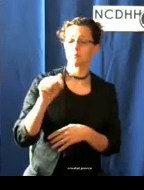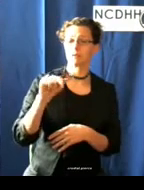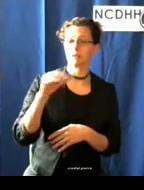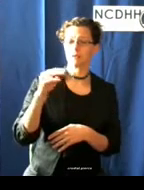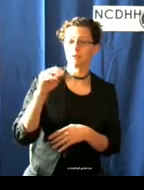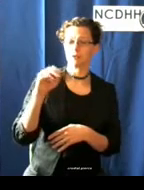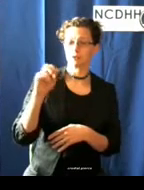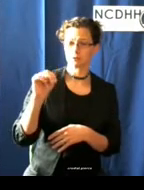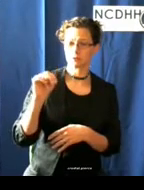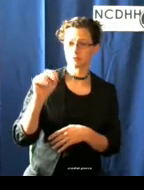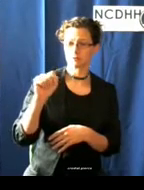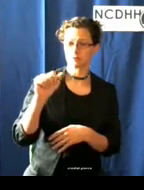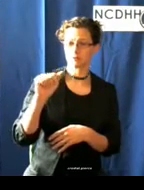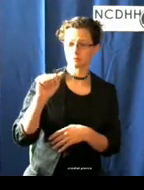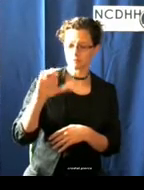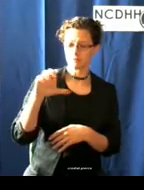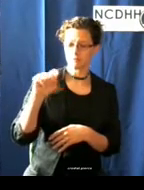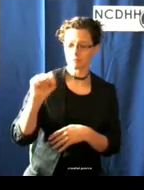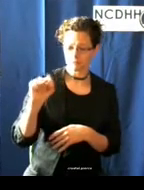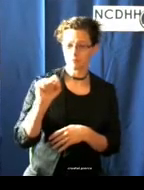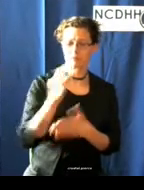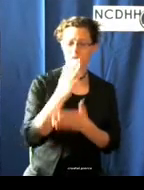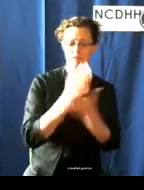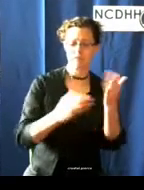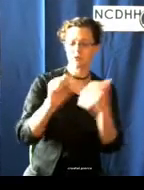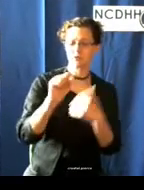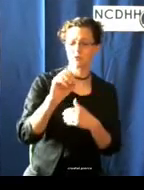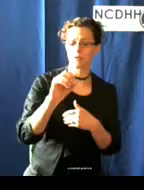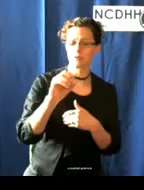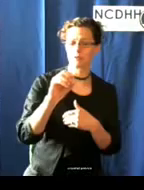WE REFER TO THAT AS SECTION 504 LAW